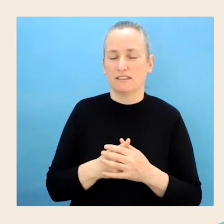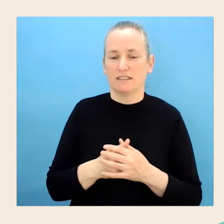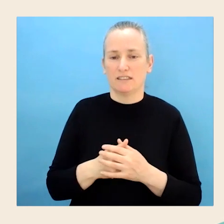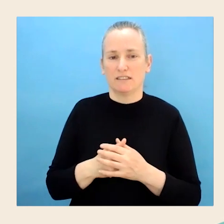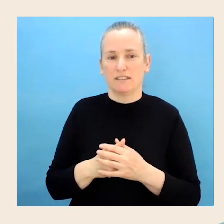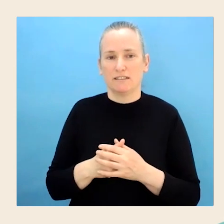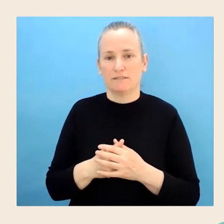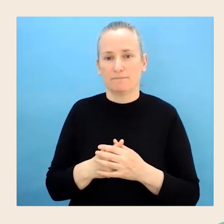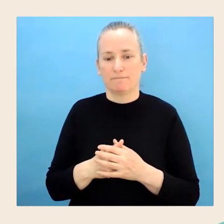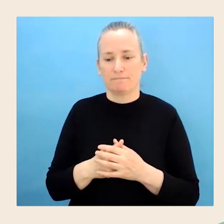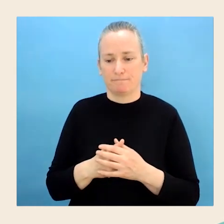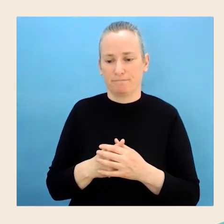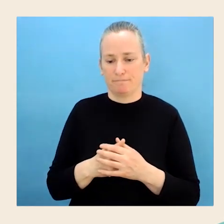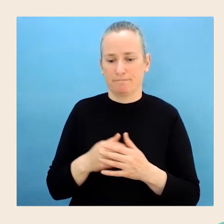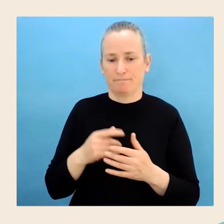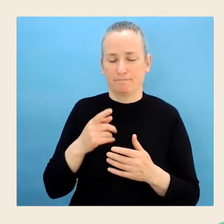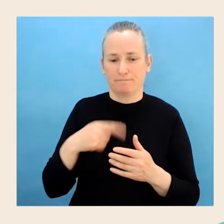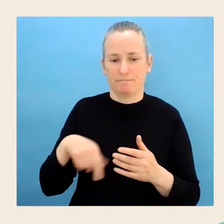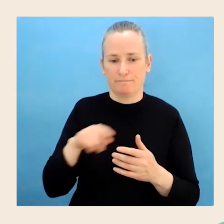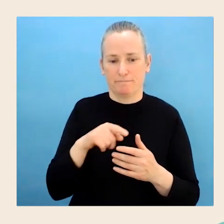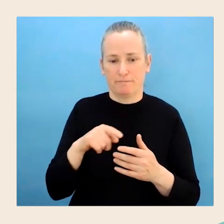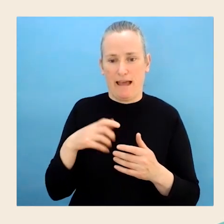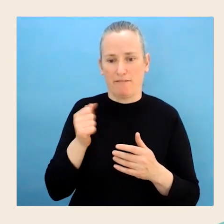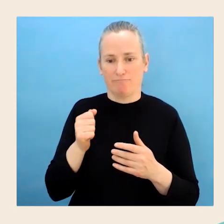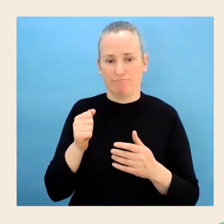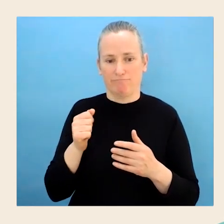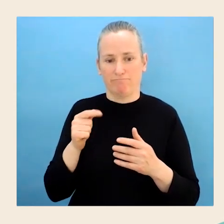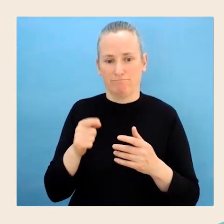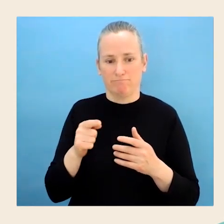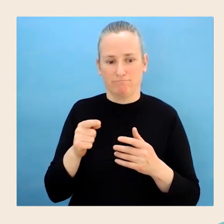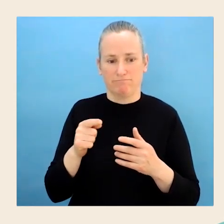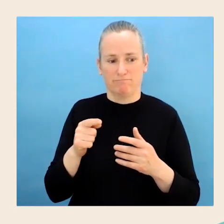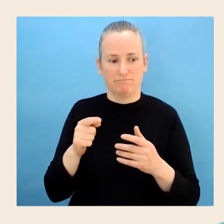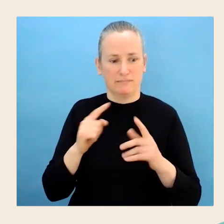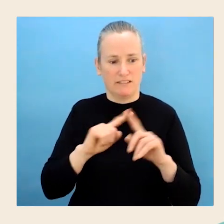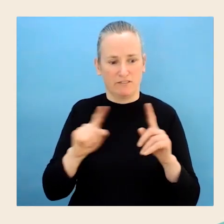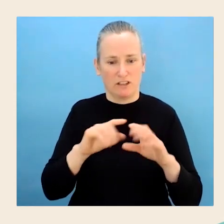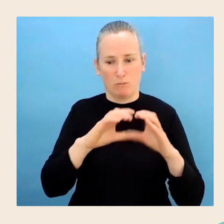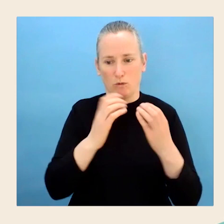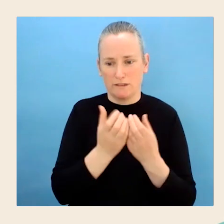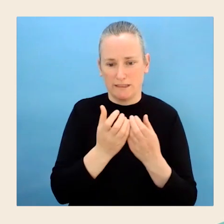and Asian communities. I think that's just, you know,